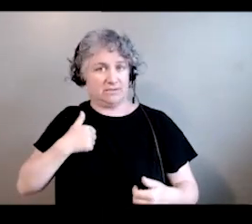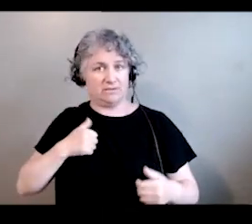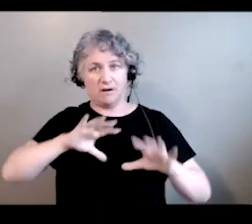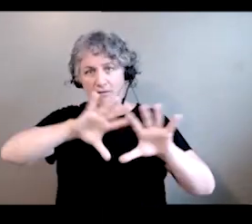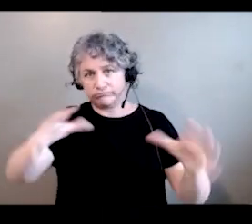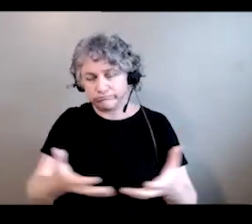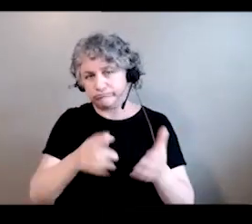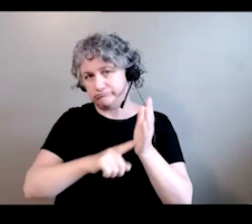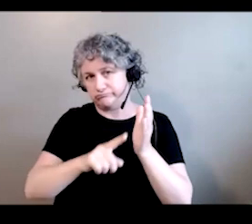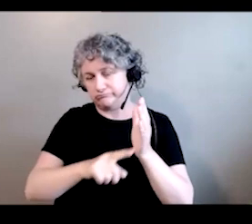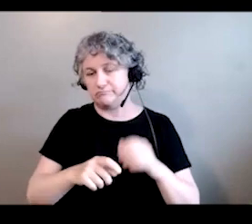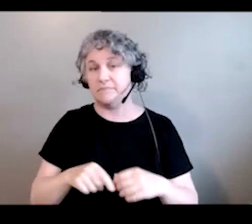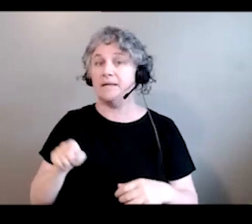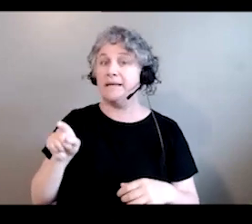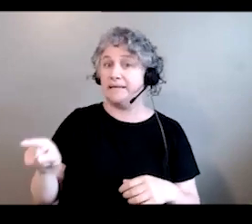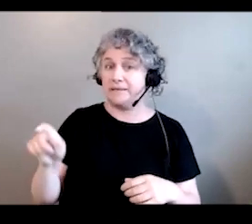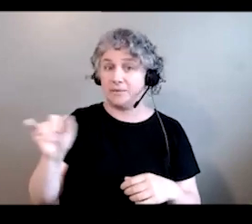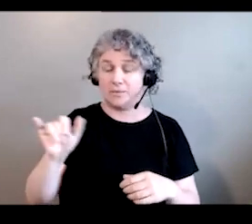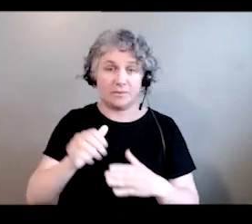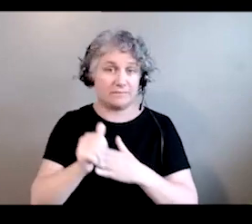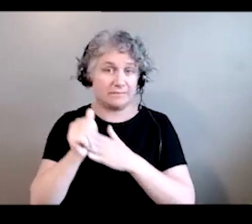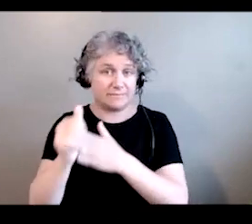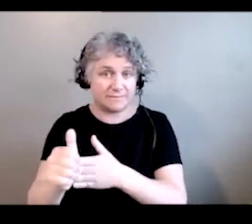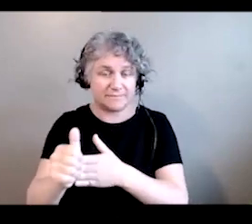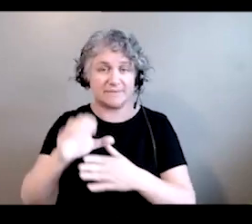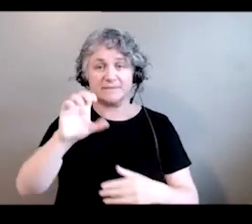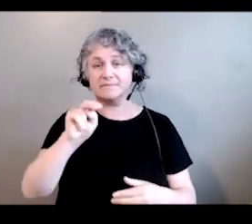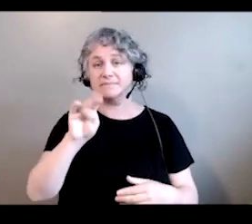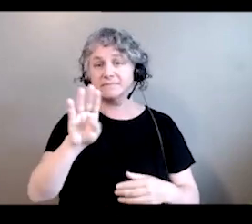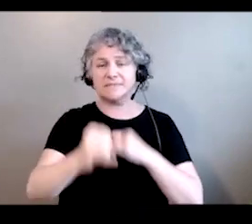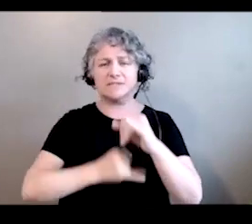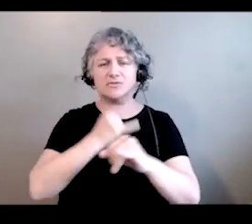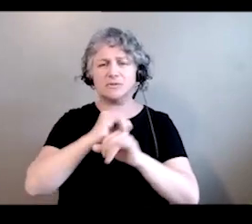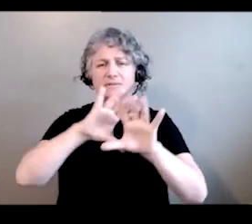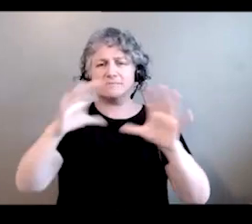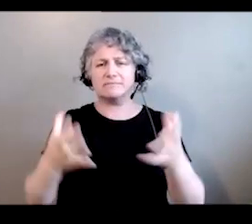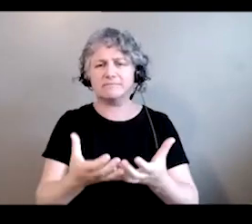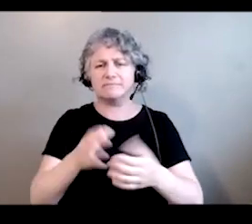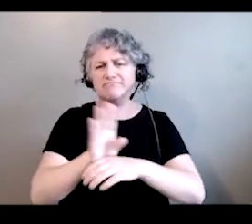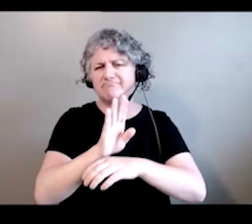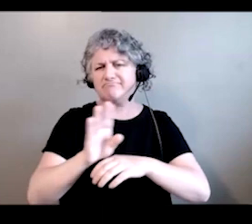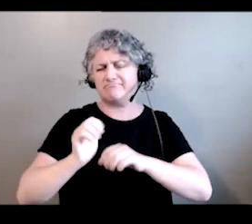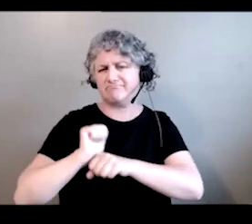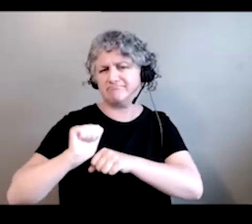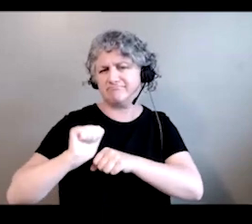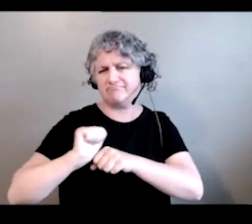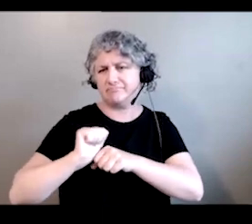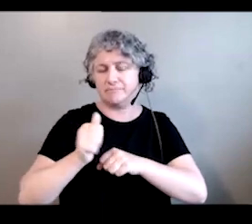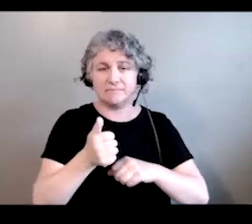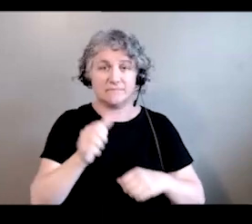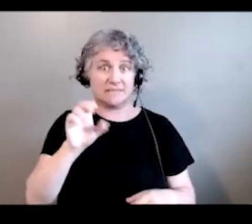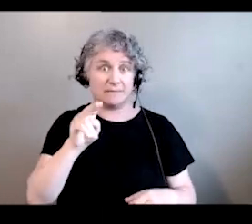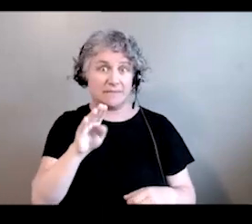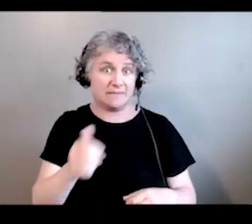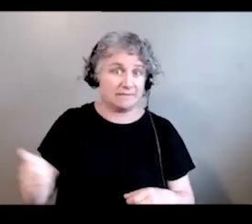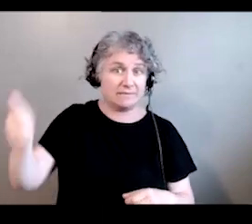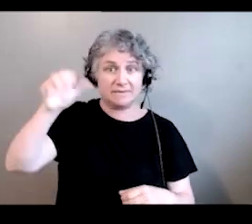Mahadeo also leads Cnibe's international affairs work. I see NIBs Chief Accessibility Officer.